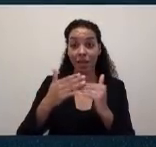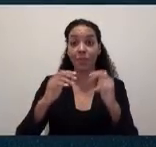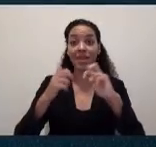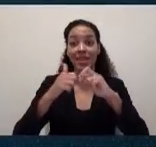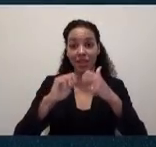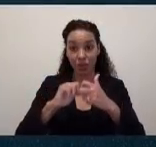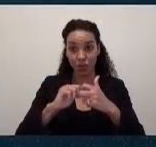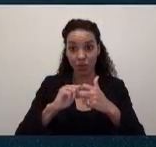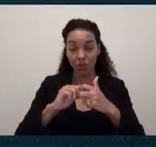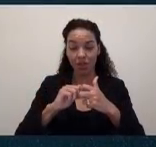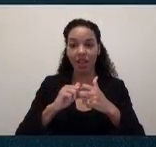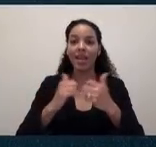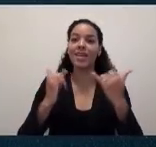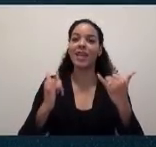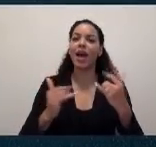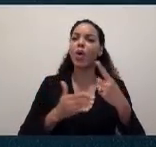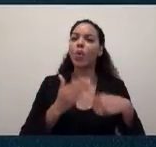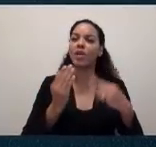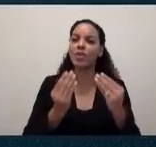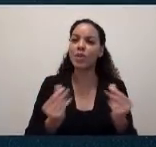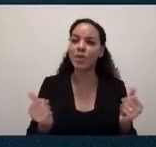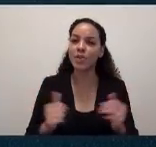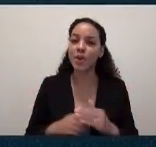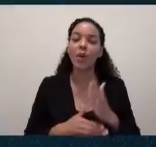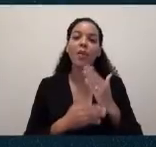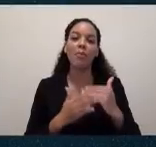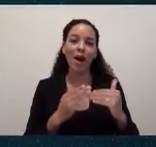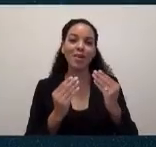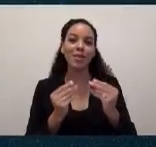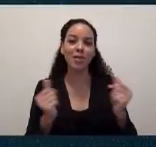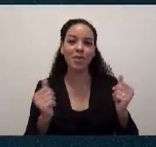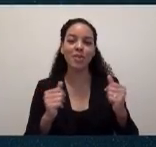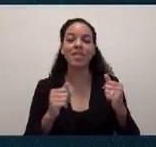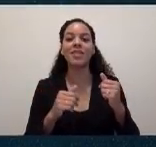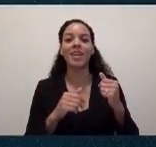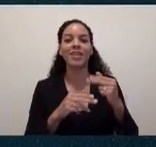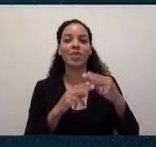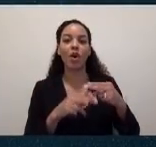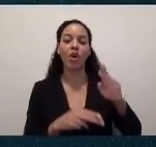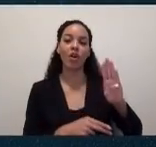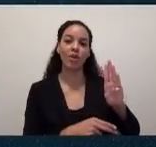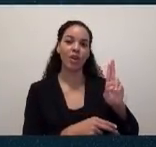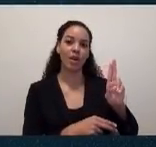Well, part of the solution is our Build Back Agenda, which will cut the cost of childcare